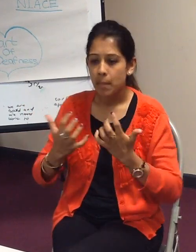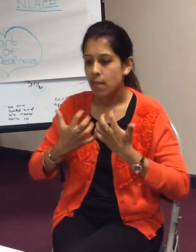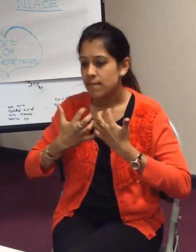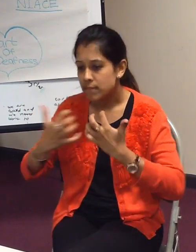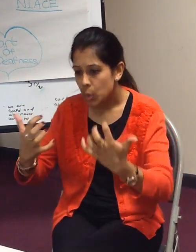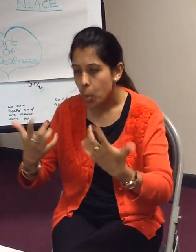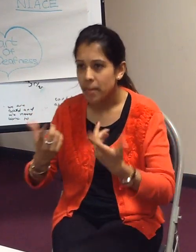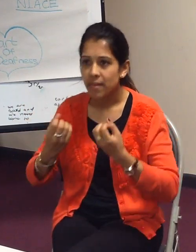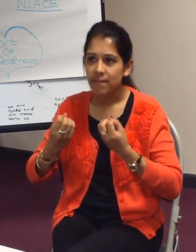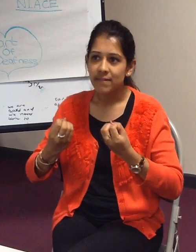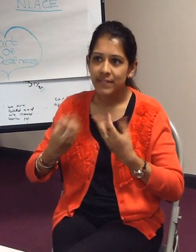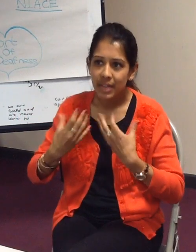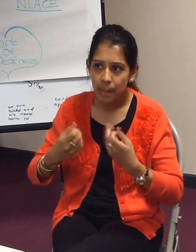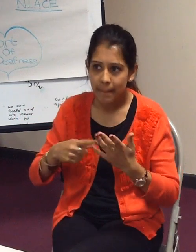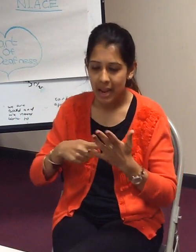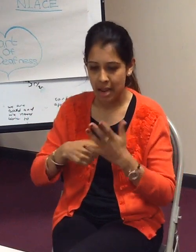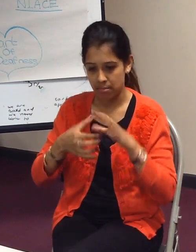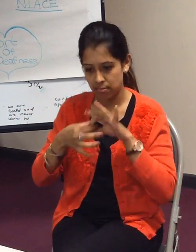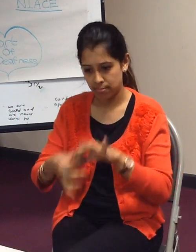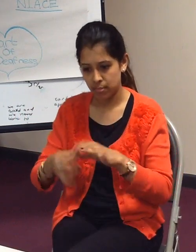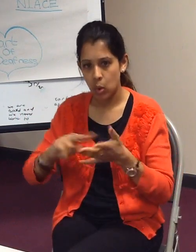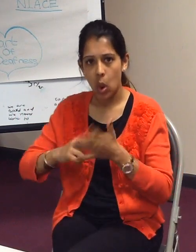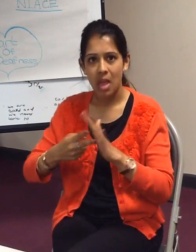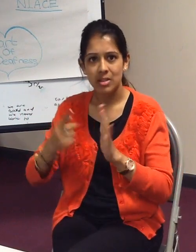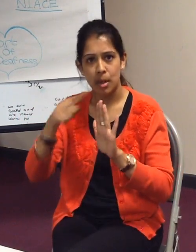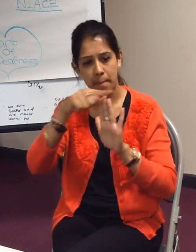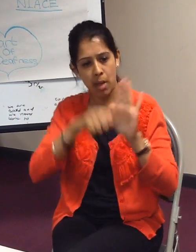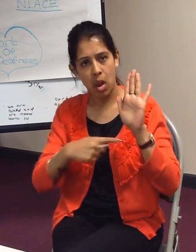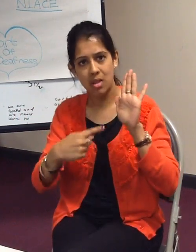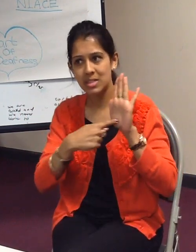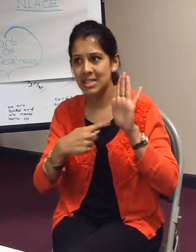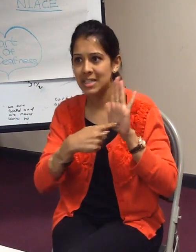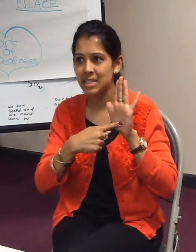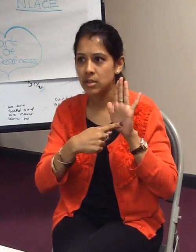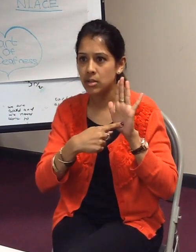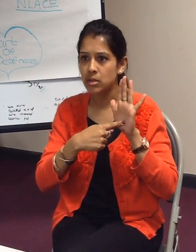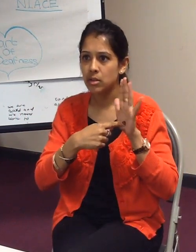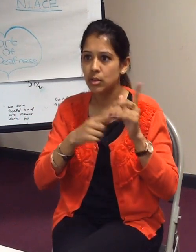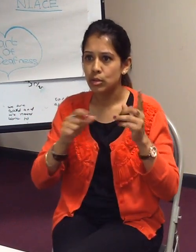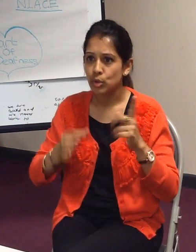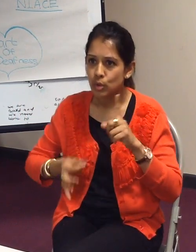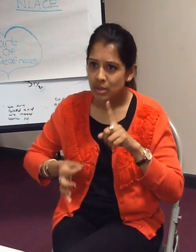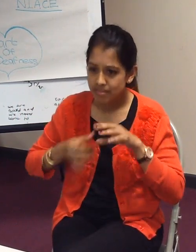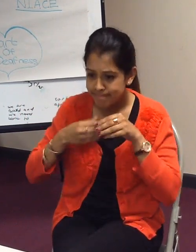For example forums and feedback on organisational policies and procedures to lead to improvements in accessibility